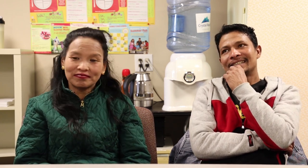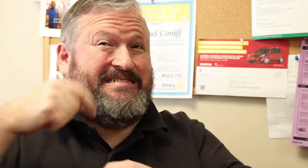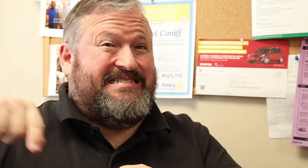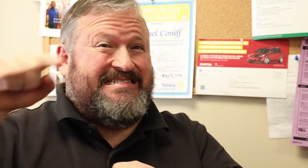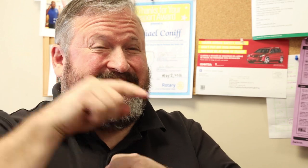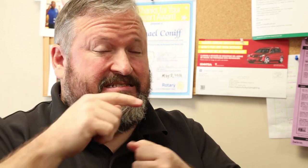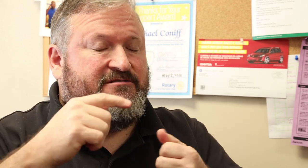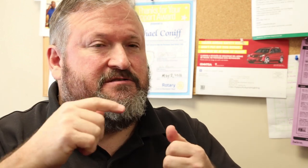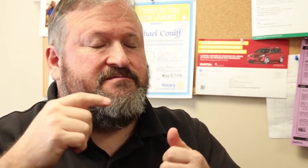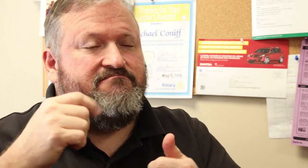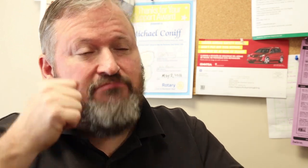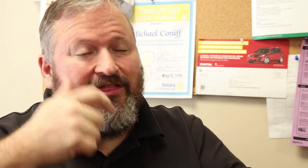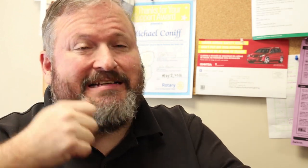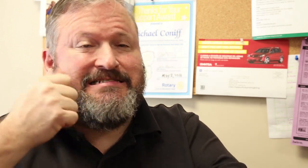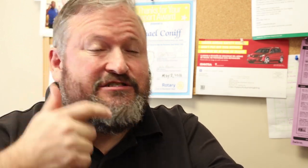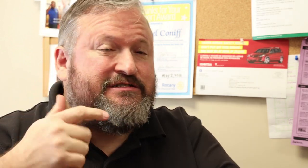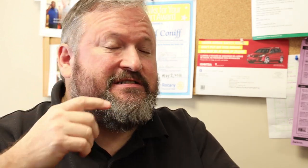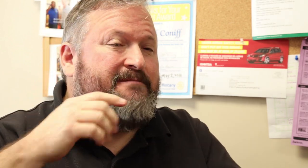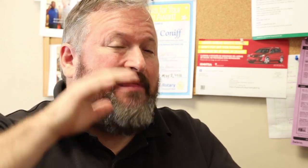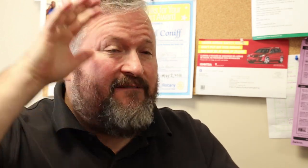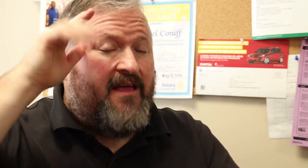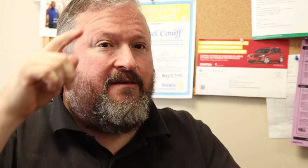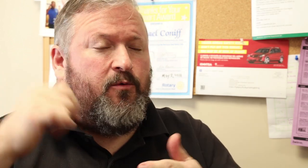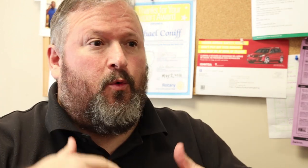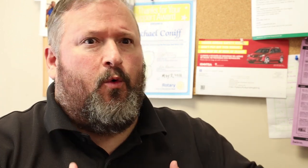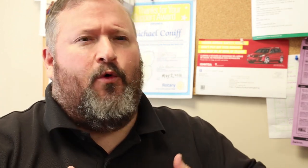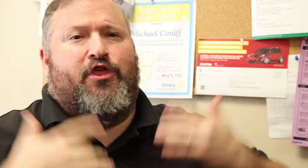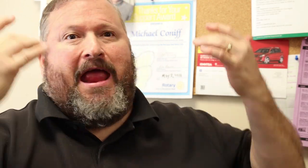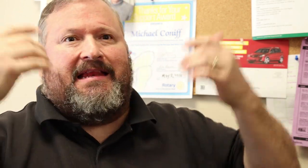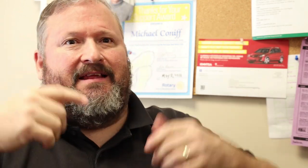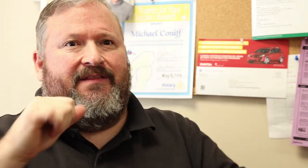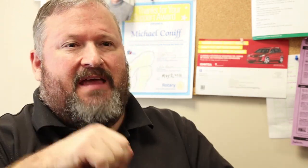(Rob) The family support, brothers, sisters, mothers, fathers ...